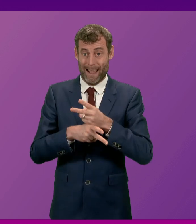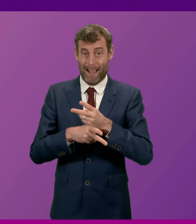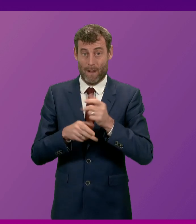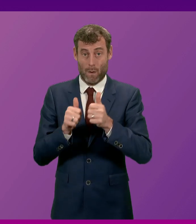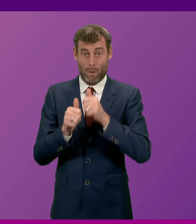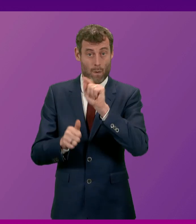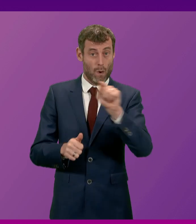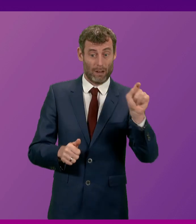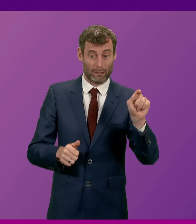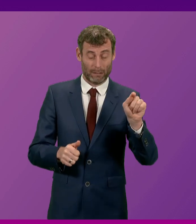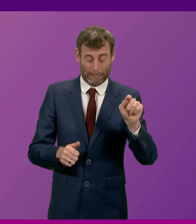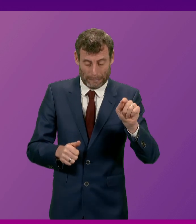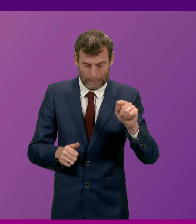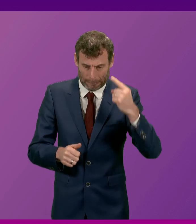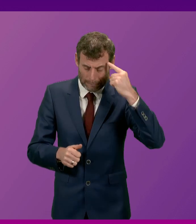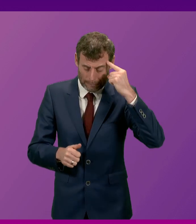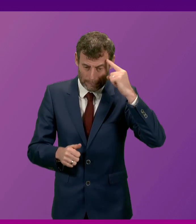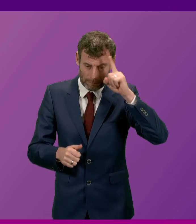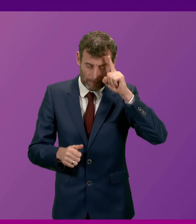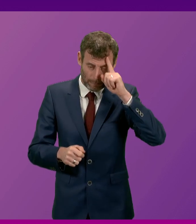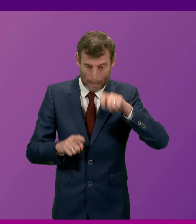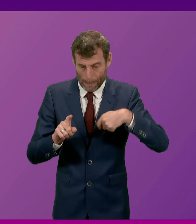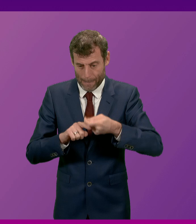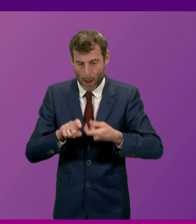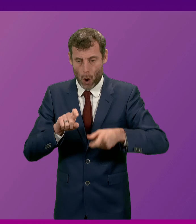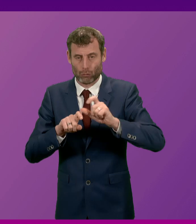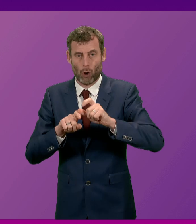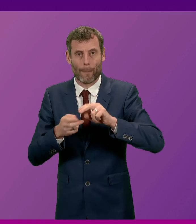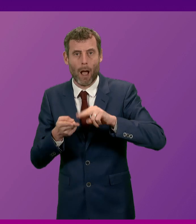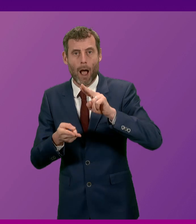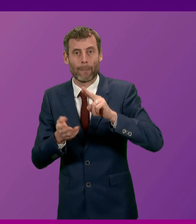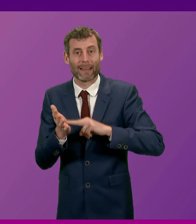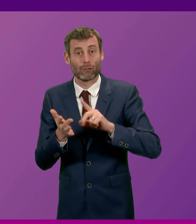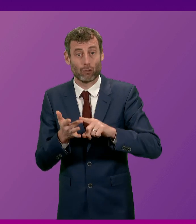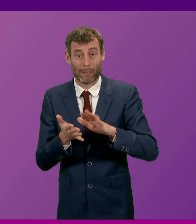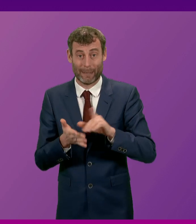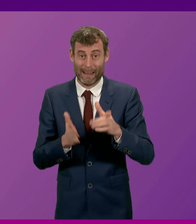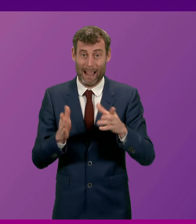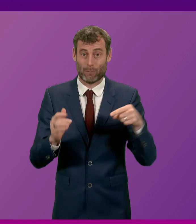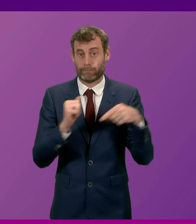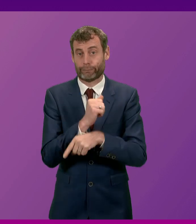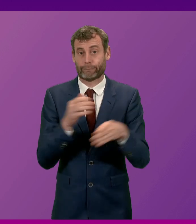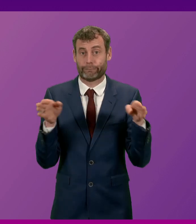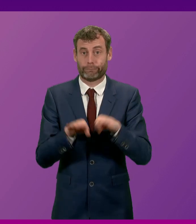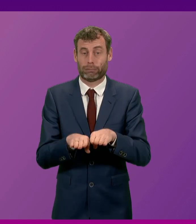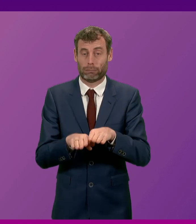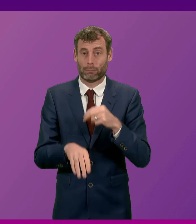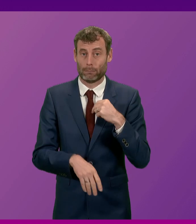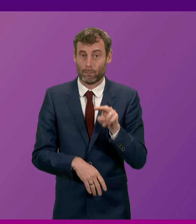to pay the extra payments and may in turn end up going out of business.” None of us wants to see that. Therefore,